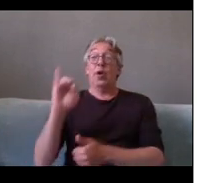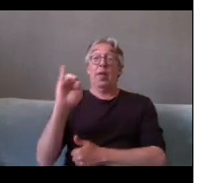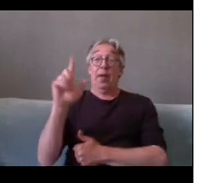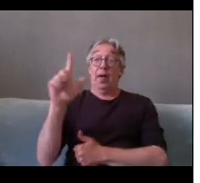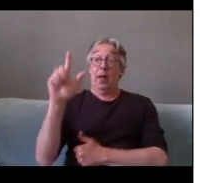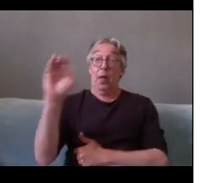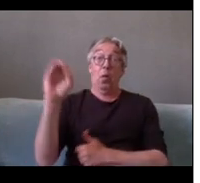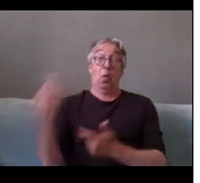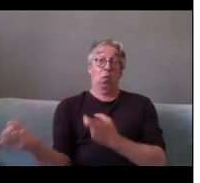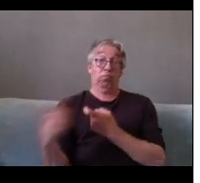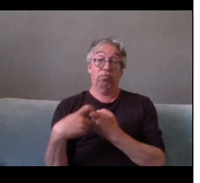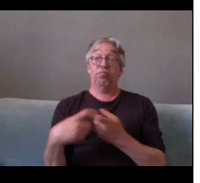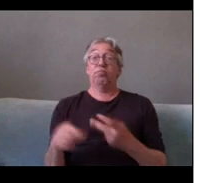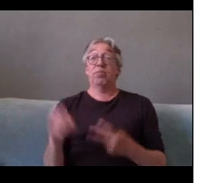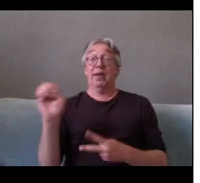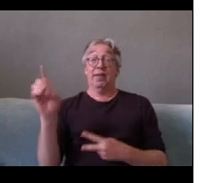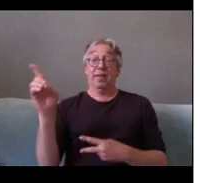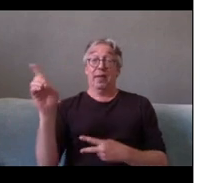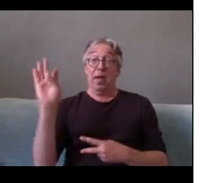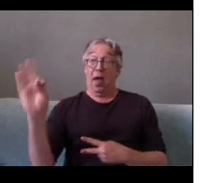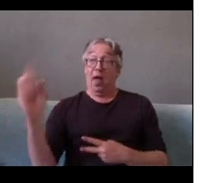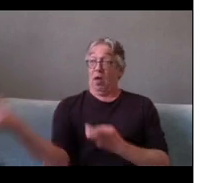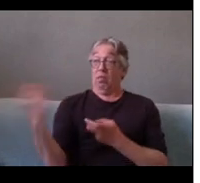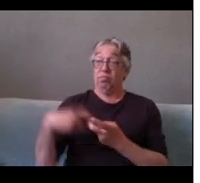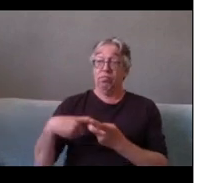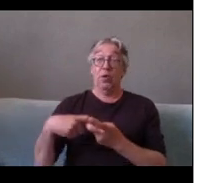and the World Bank and others.